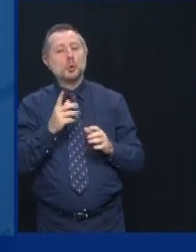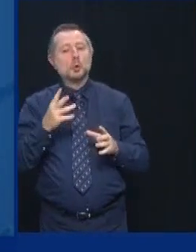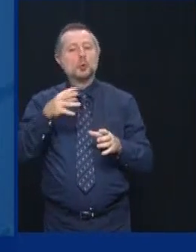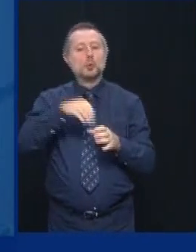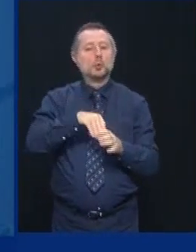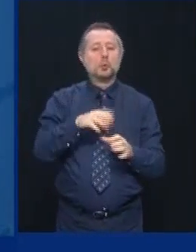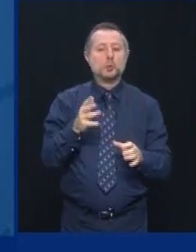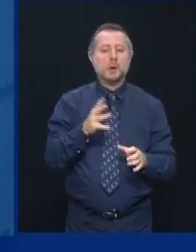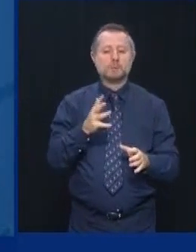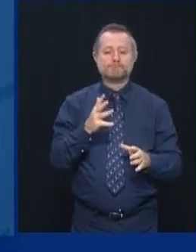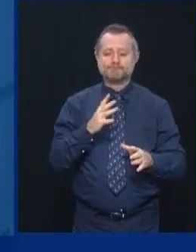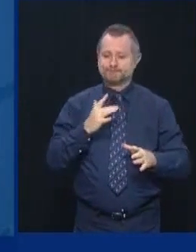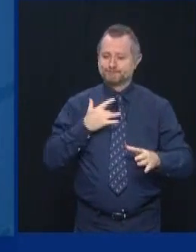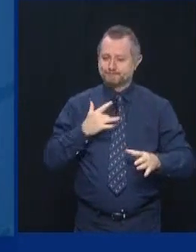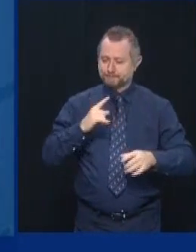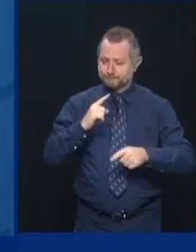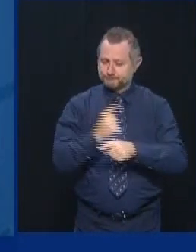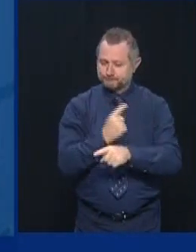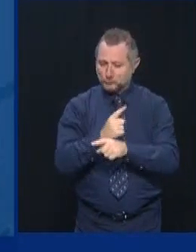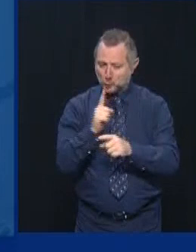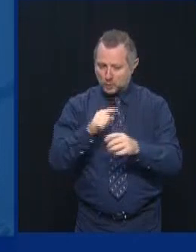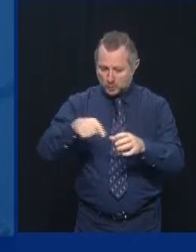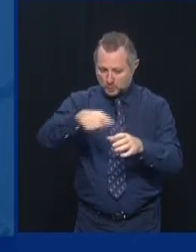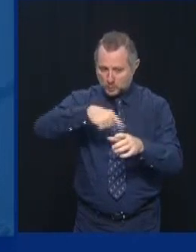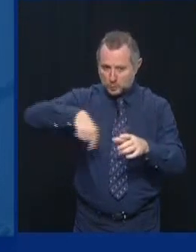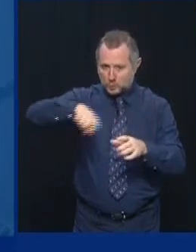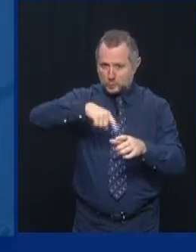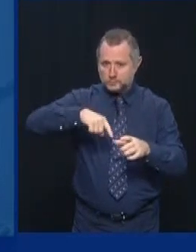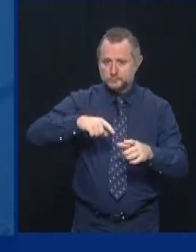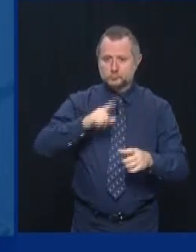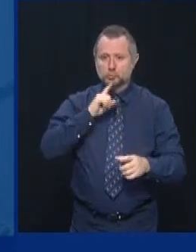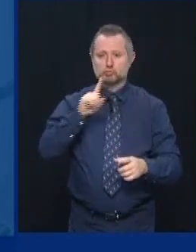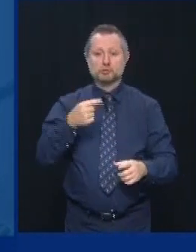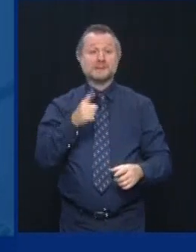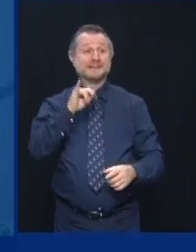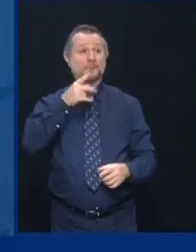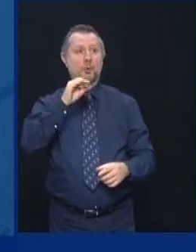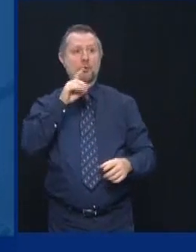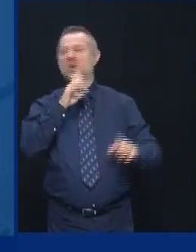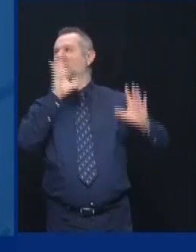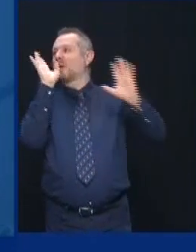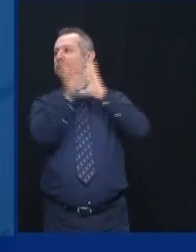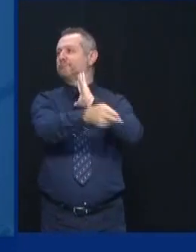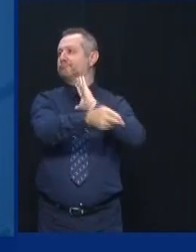BUT LOOK AT THE ACTUAL CASES WHICH YOU HAVE BY ADDRESS AND